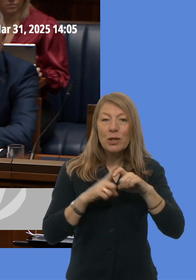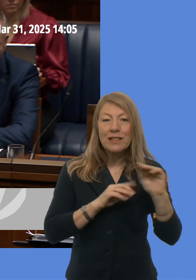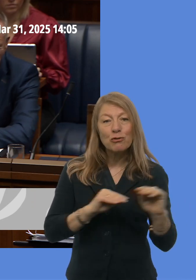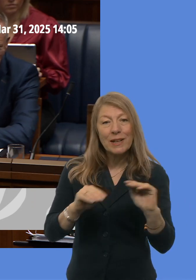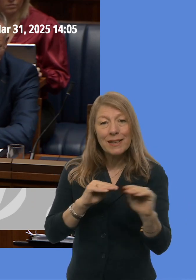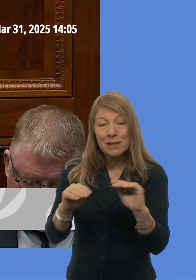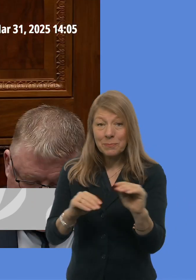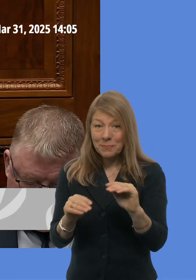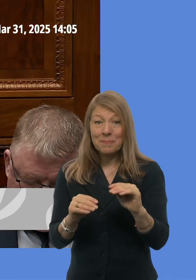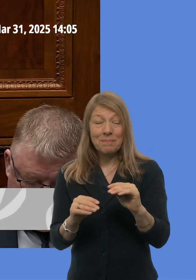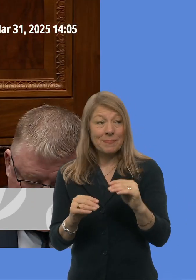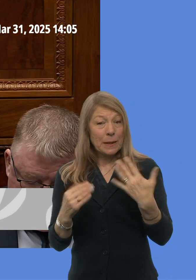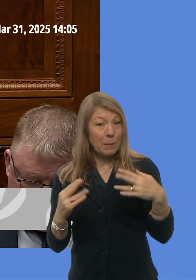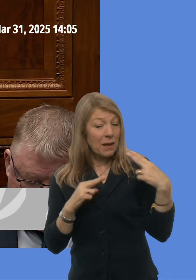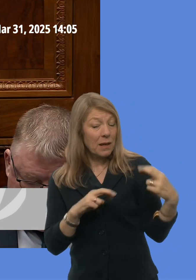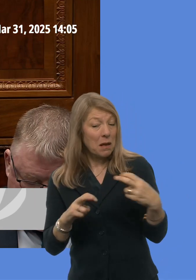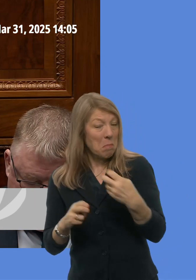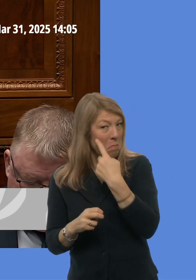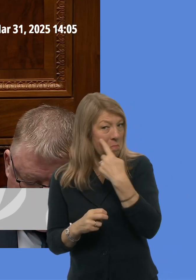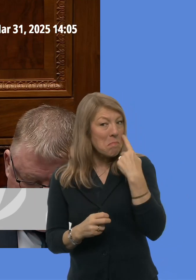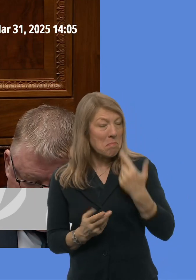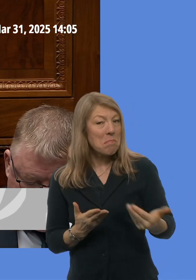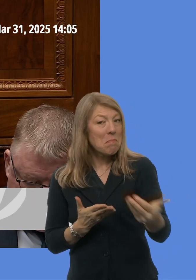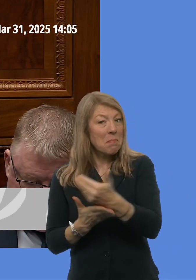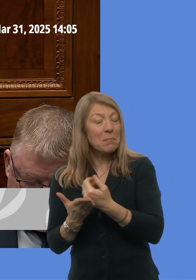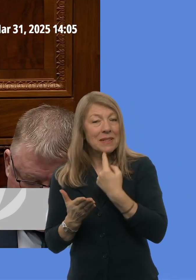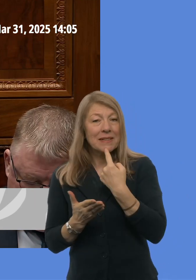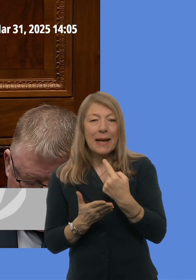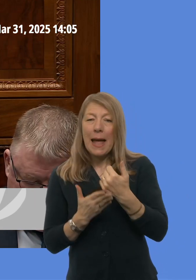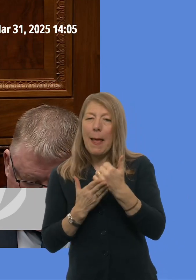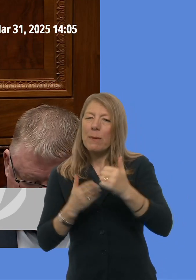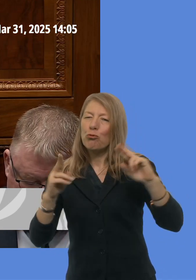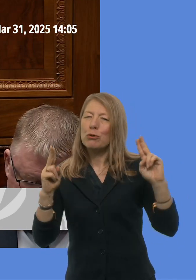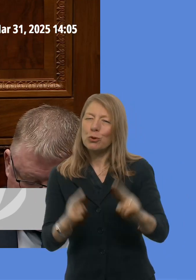be at the forefront of tackling a range of problems caused by paramilitarism and organised crime.